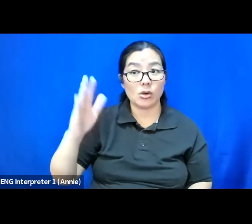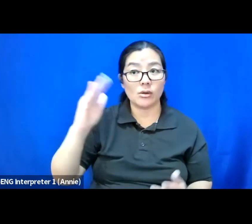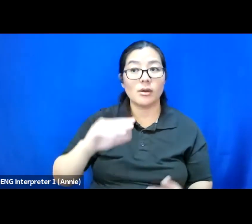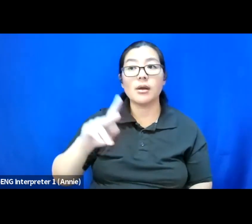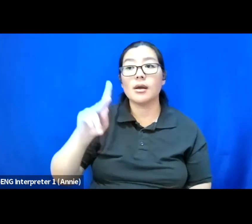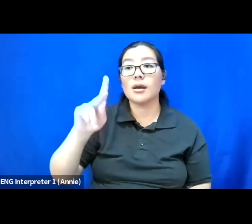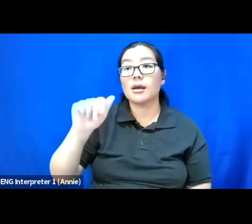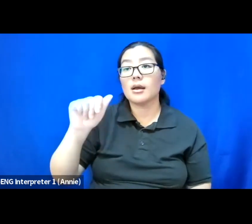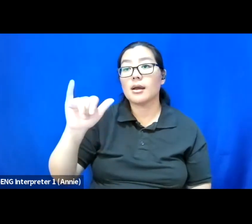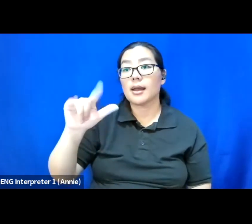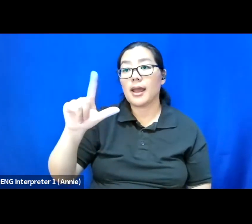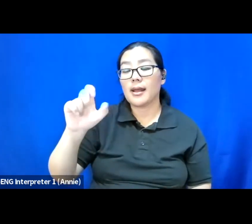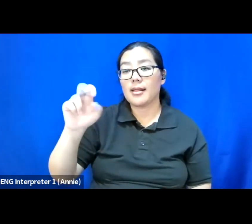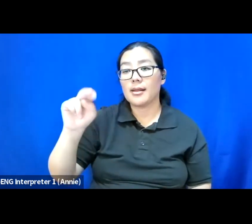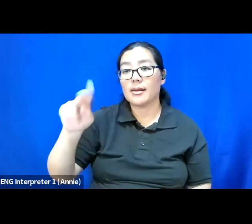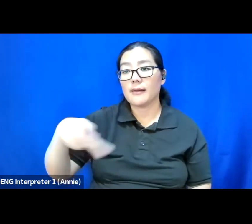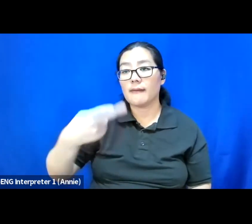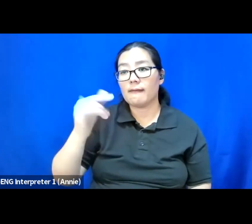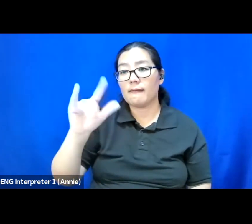Congratulations!